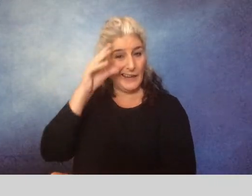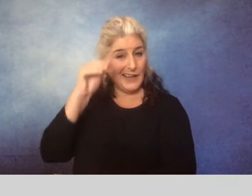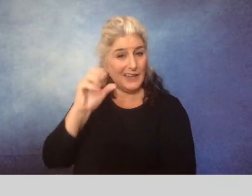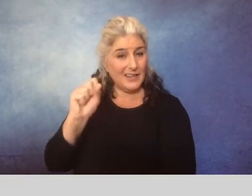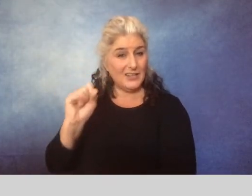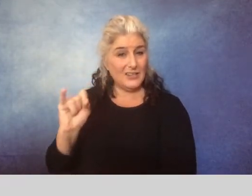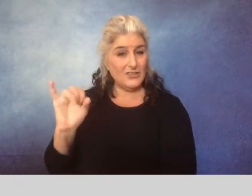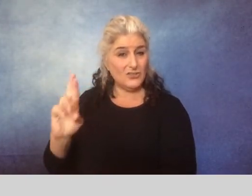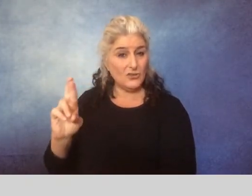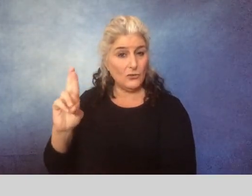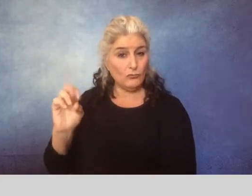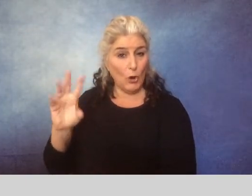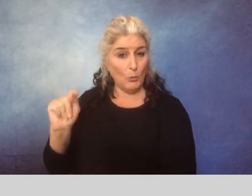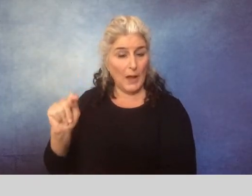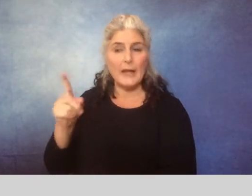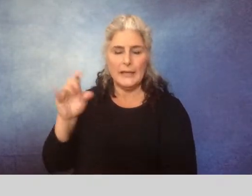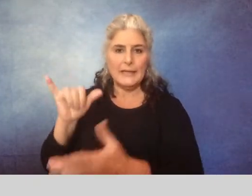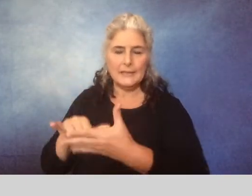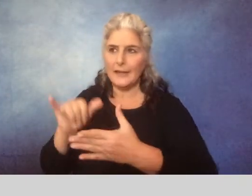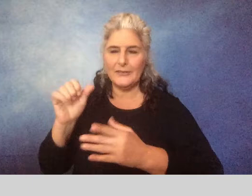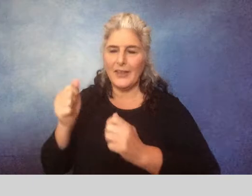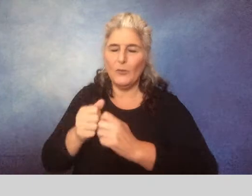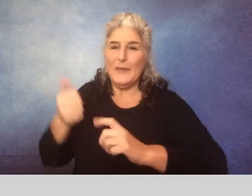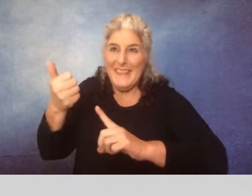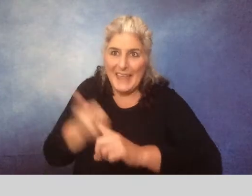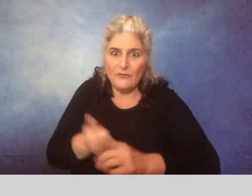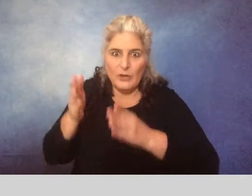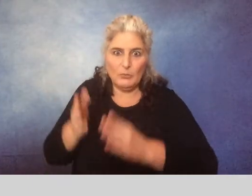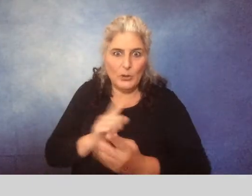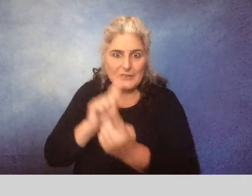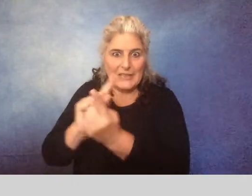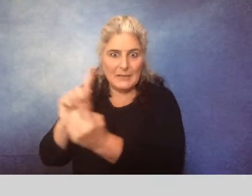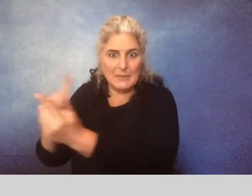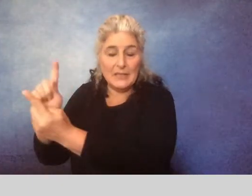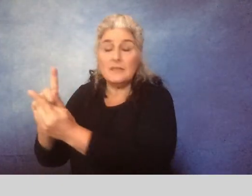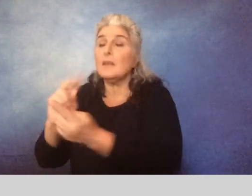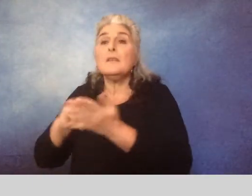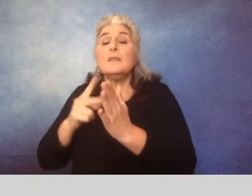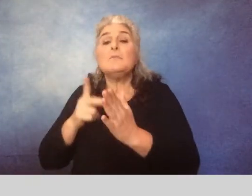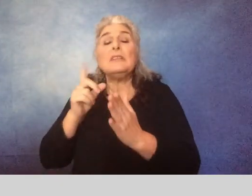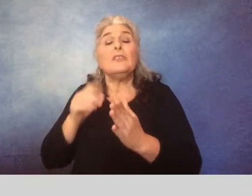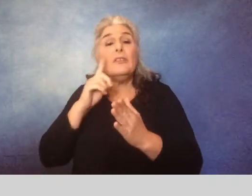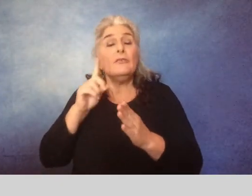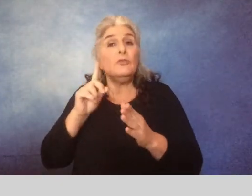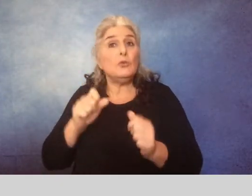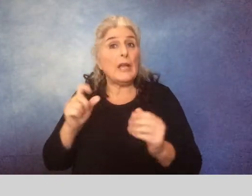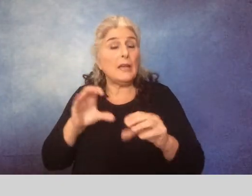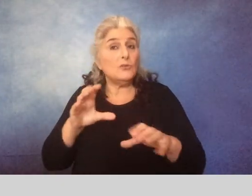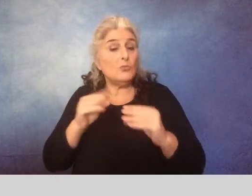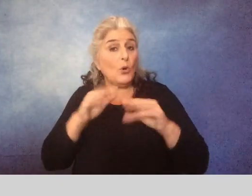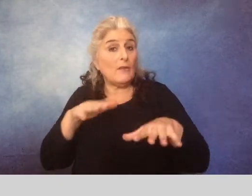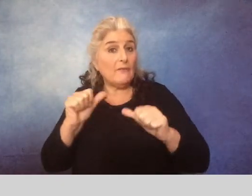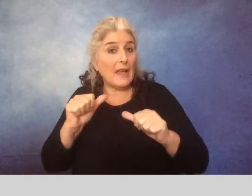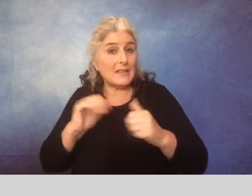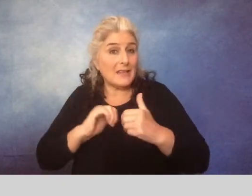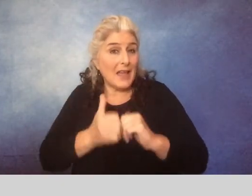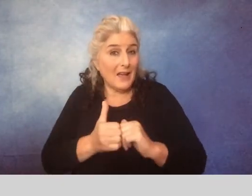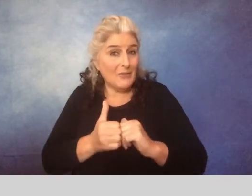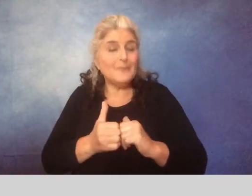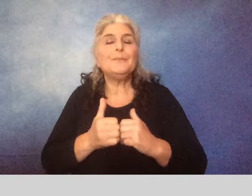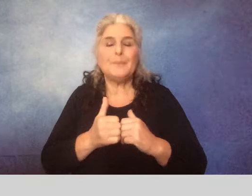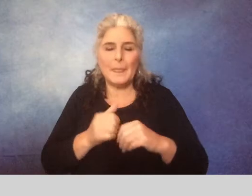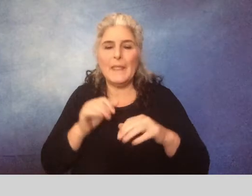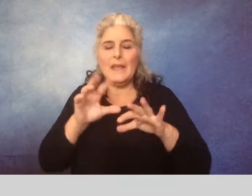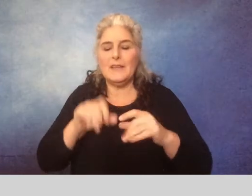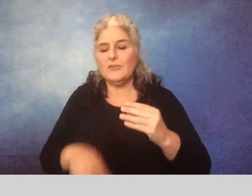So if we can speed this up, then we should speed this up and one of the easiest ways to speed up something in Python is to write an extension for it in